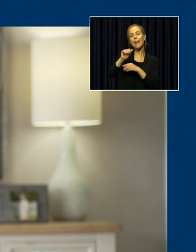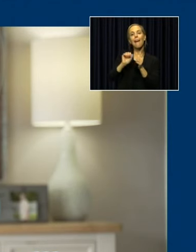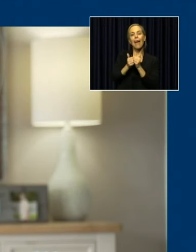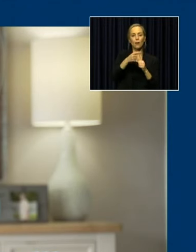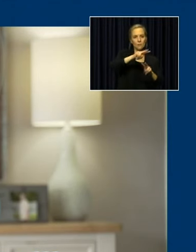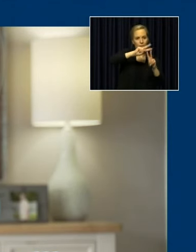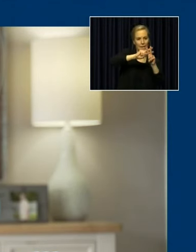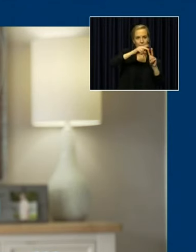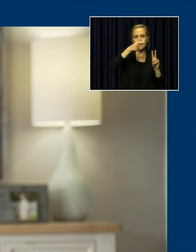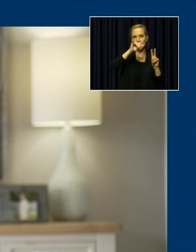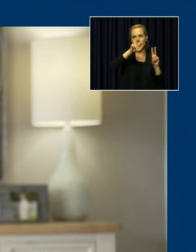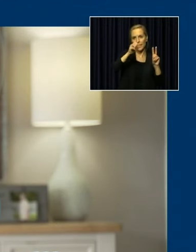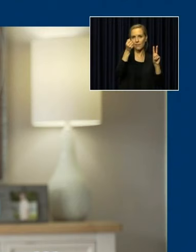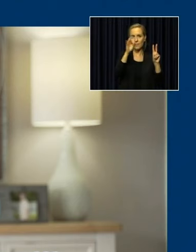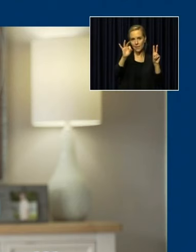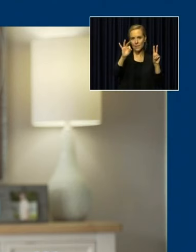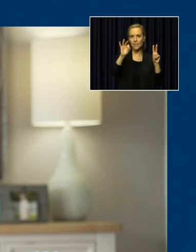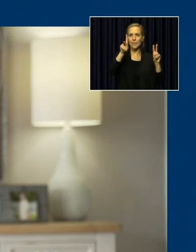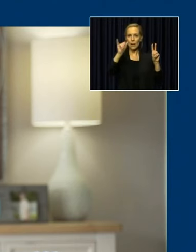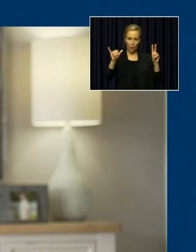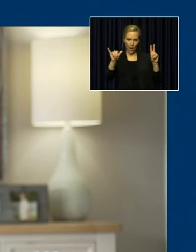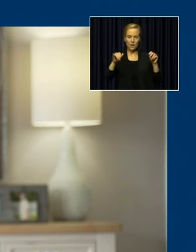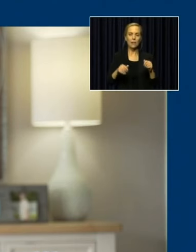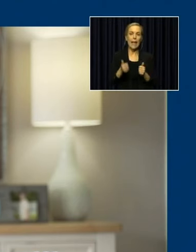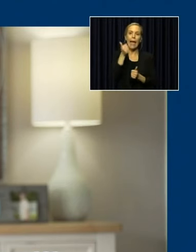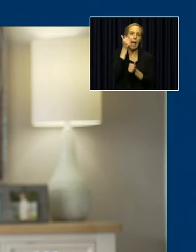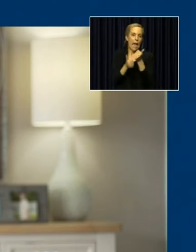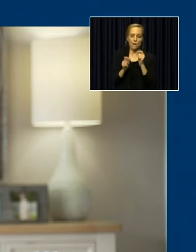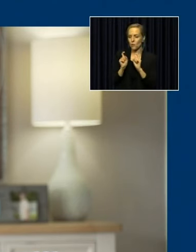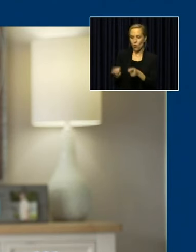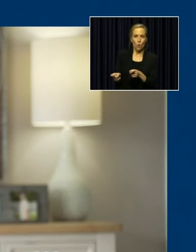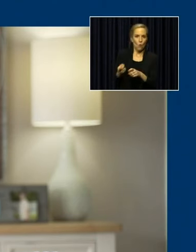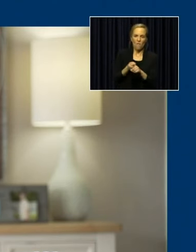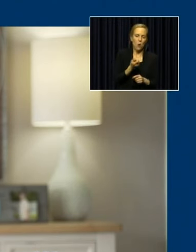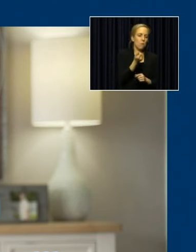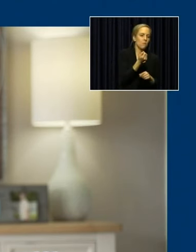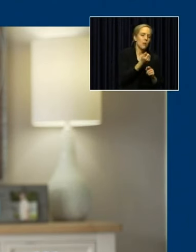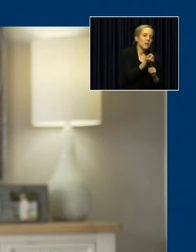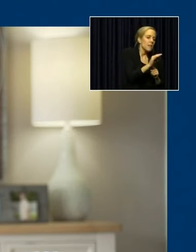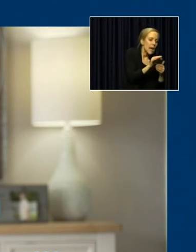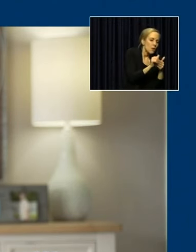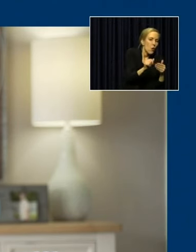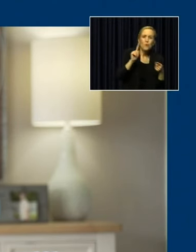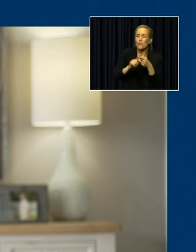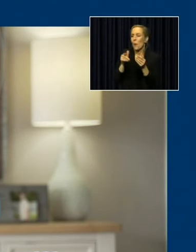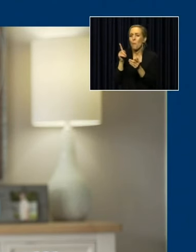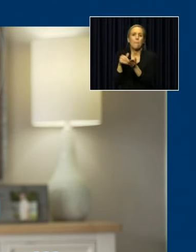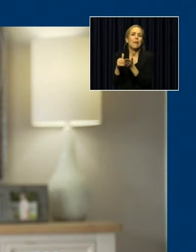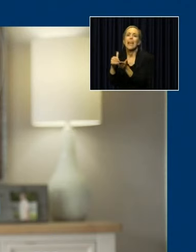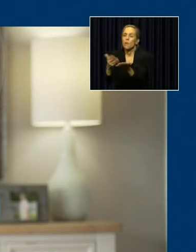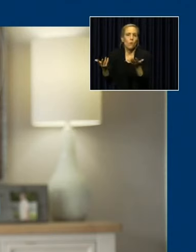DIFFERENT GIVEN OUR LEVEL OF NUMBER OF PEOPLE THAT ARE MORE VULNERABLE TO THIS DISEASE. WHEN YOU THINK ABOUT WHO IS MOST